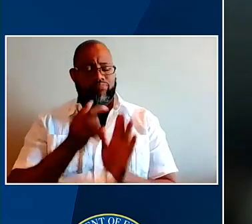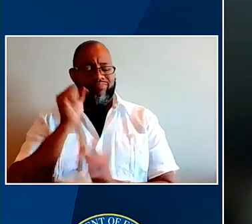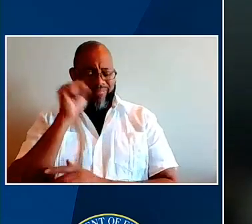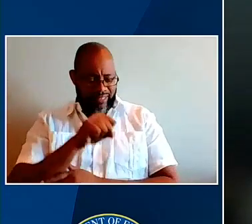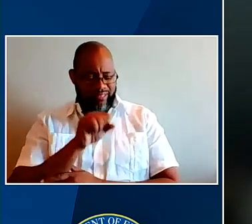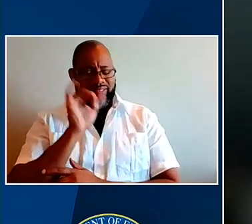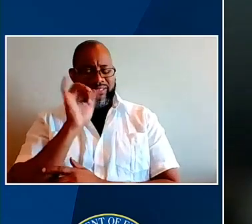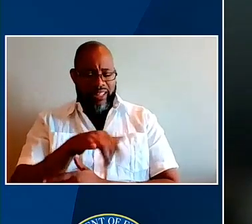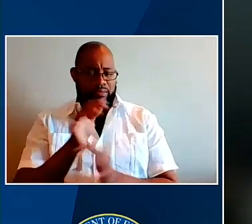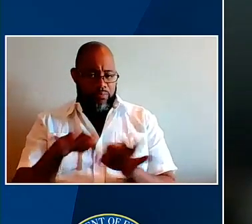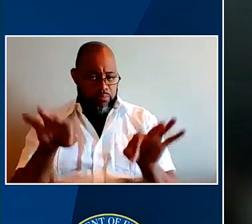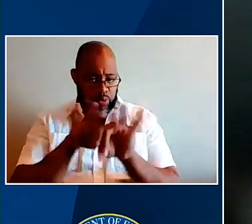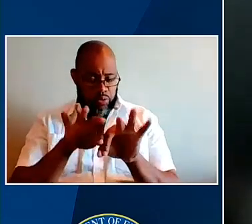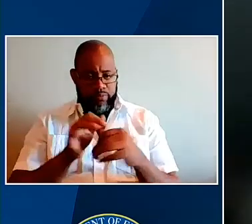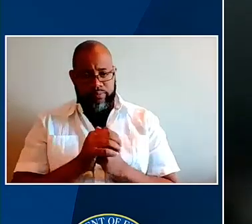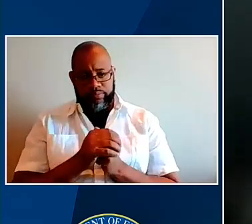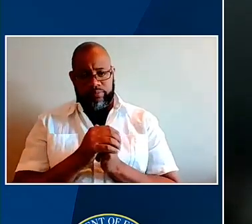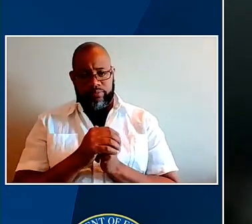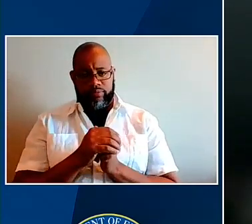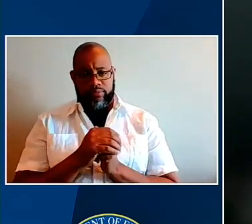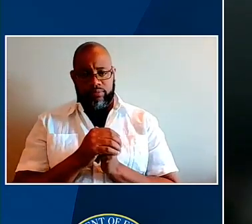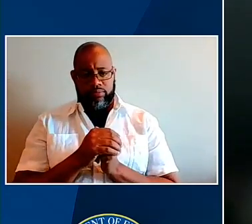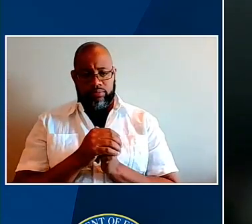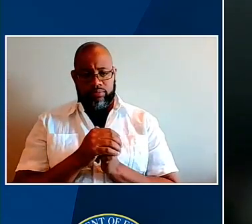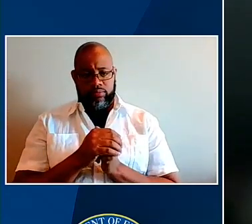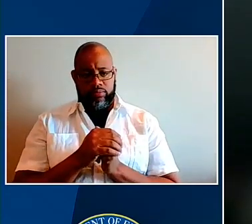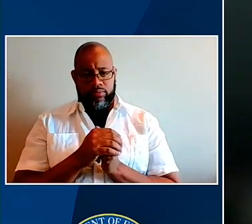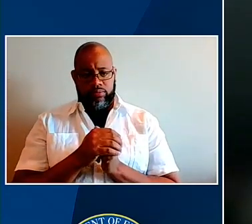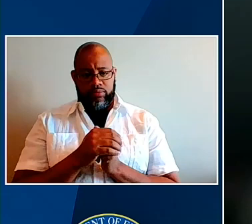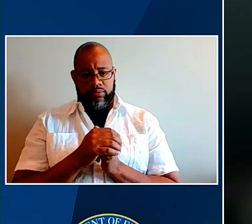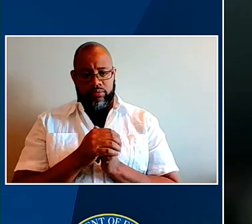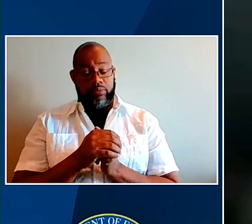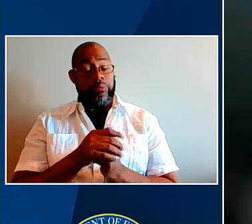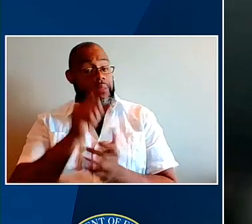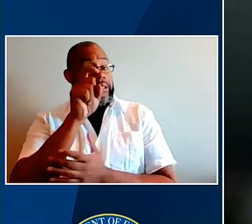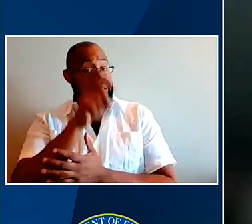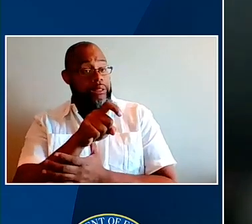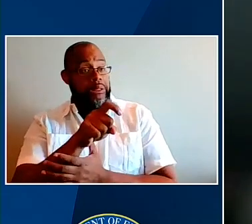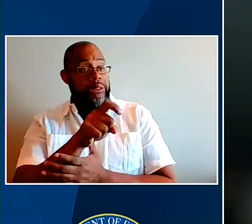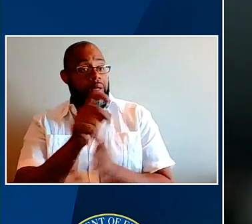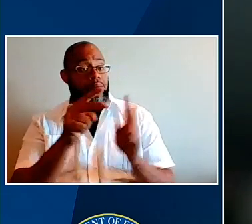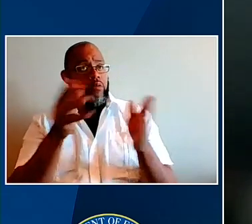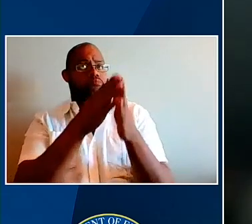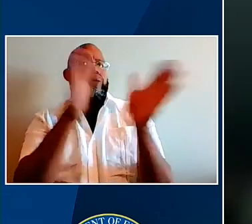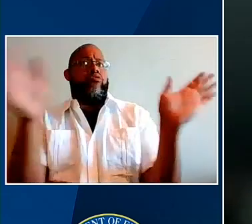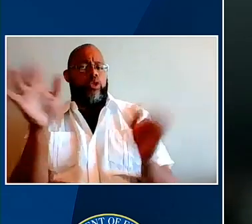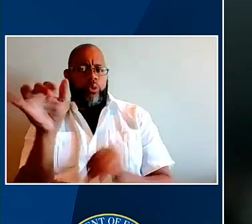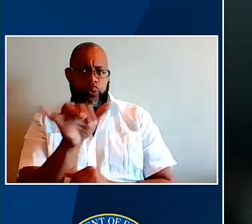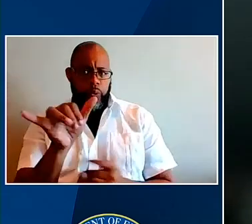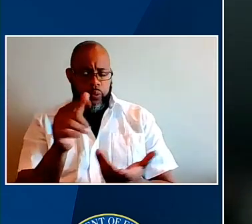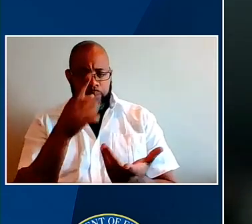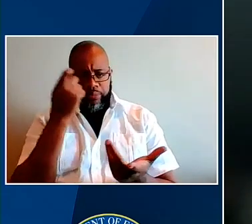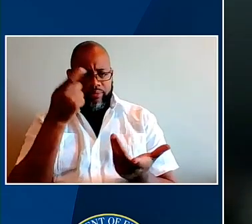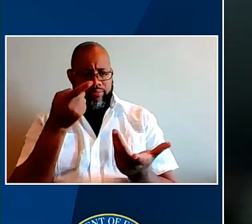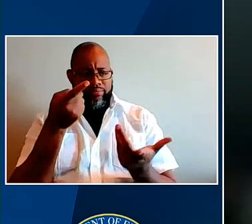important. They are, necessarily very broad in nature, right? Because they need to be